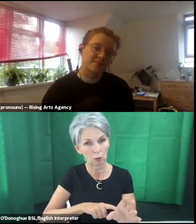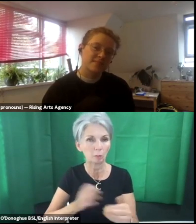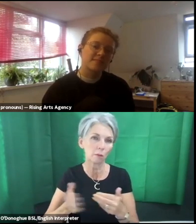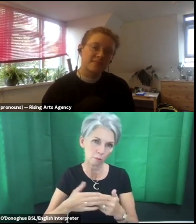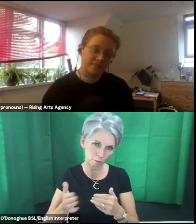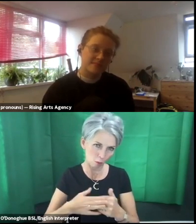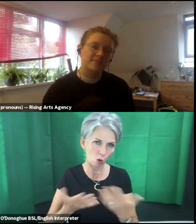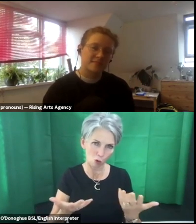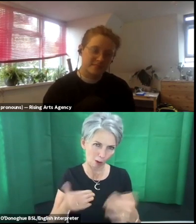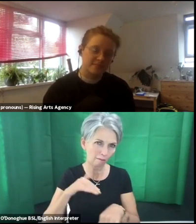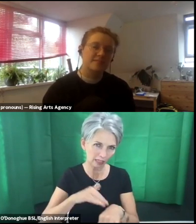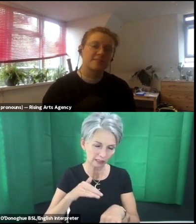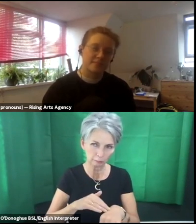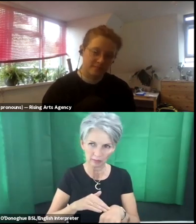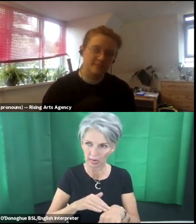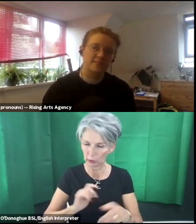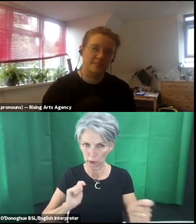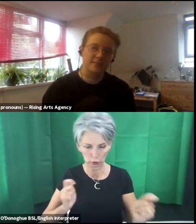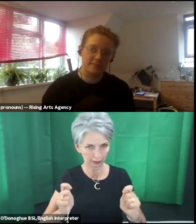changing landscape in the workplace.